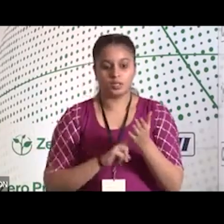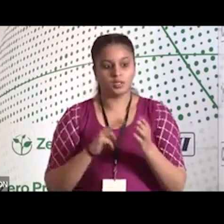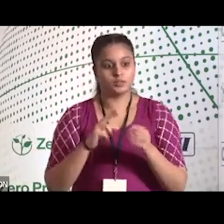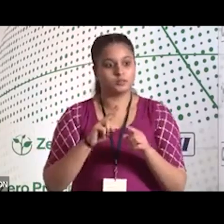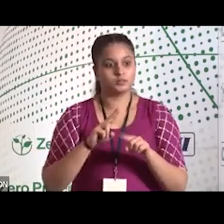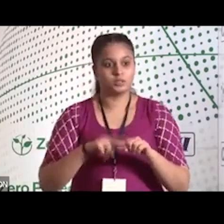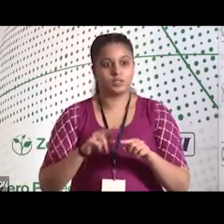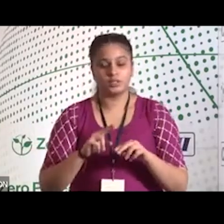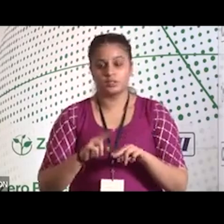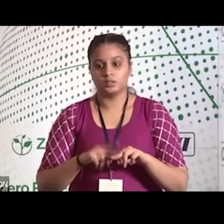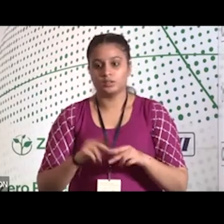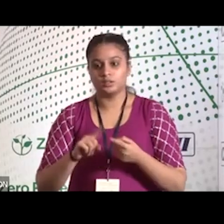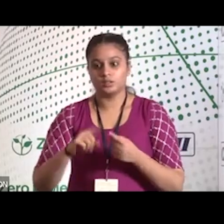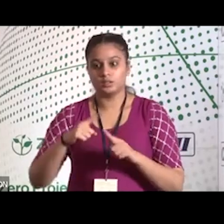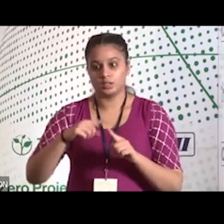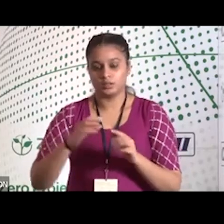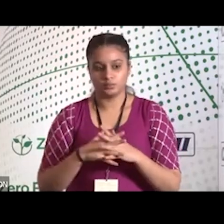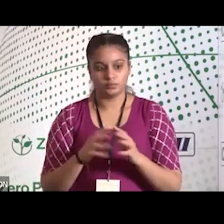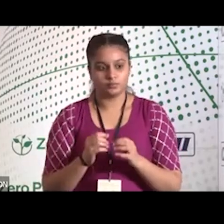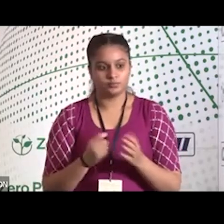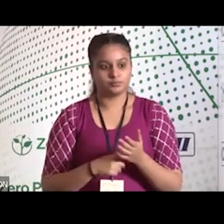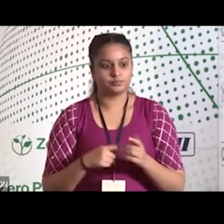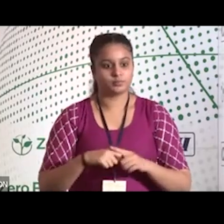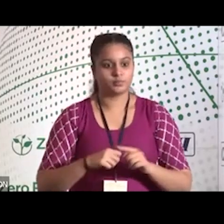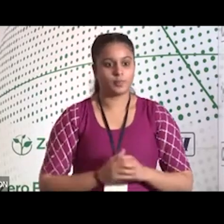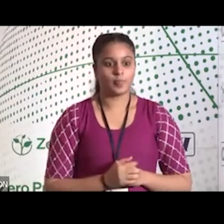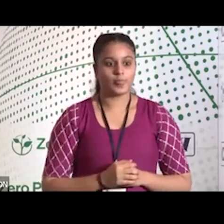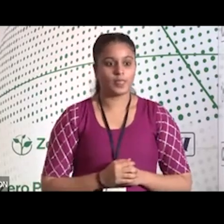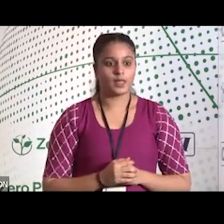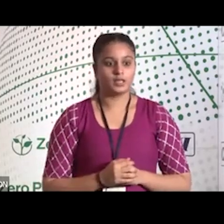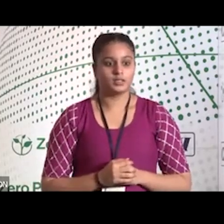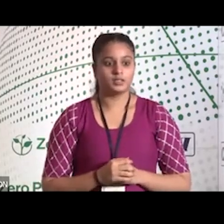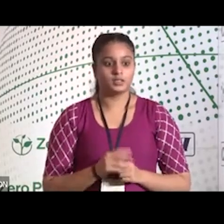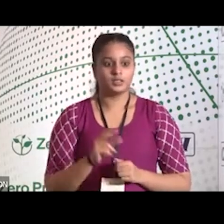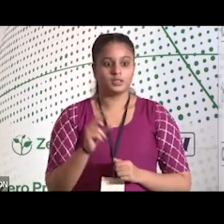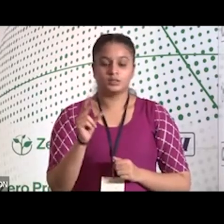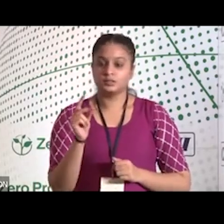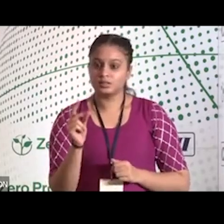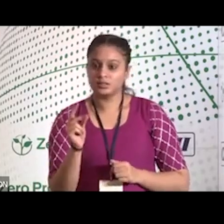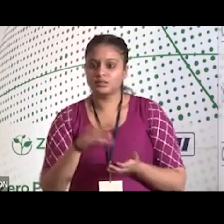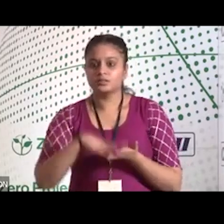And I think the second learning that